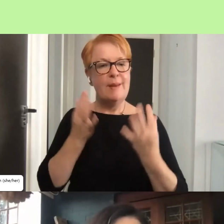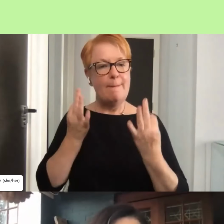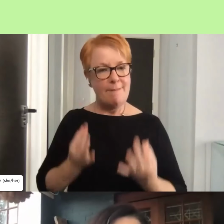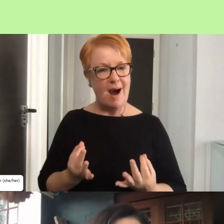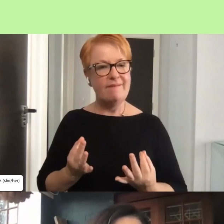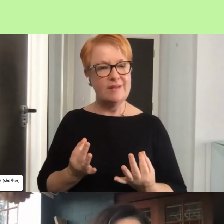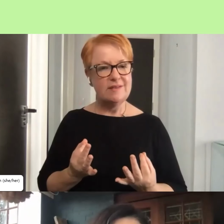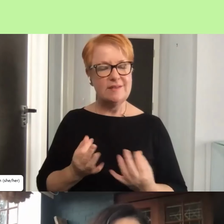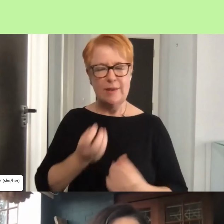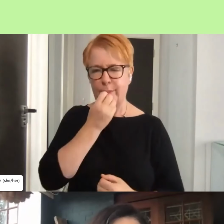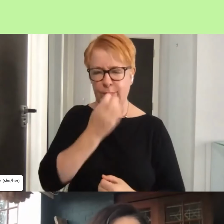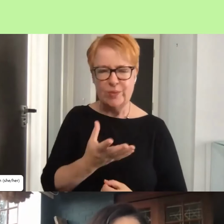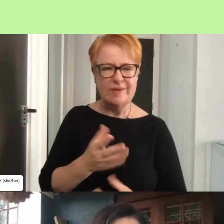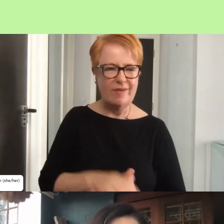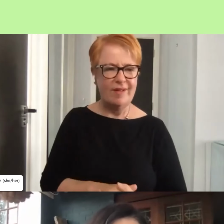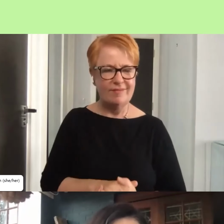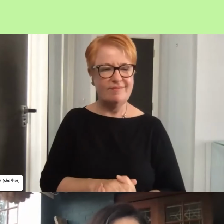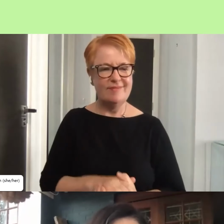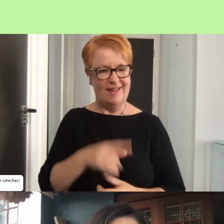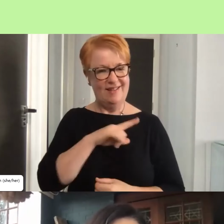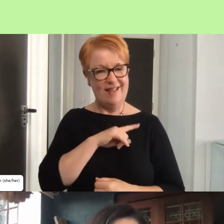I think that's what drew me to art in the first place was that it